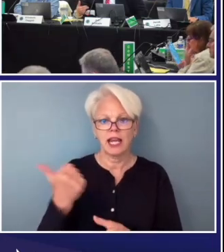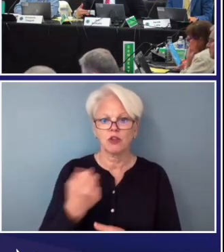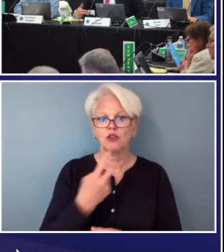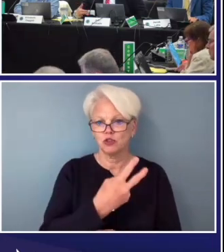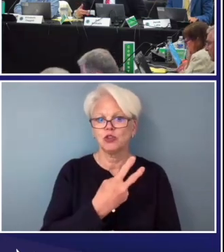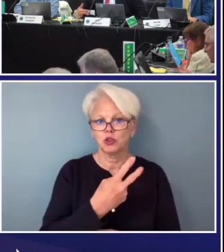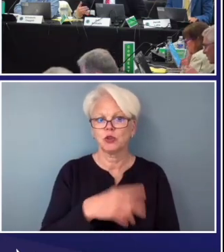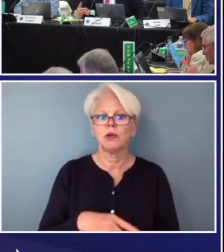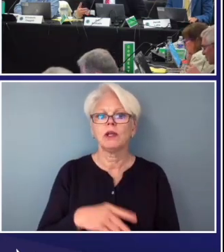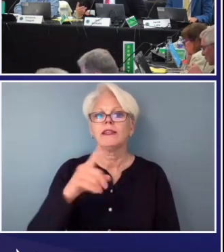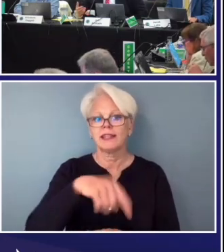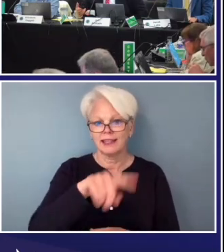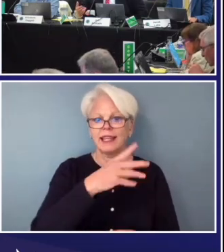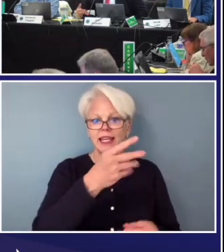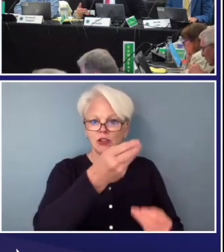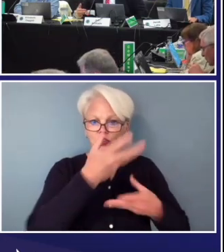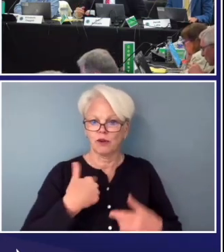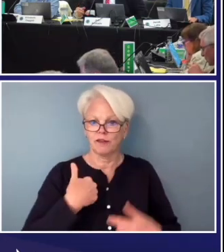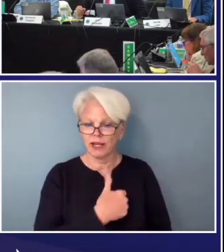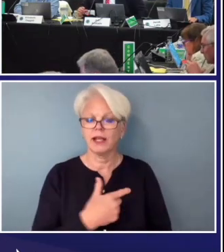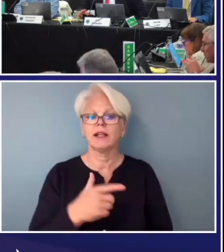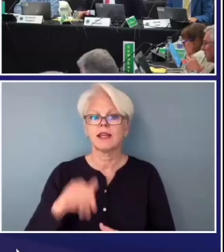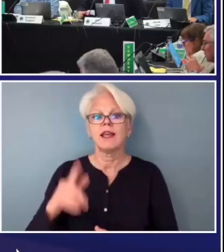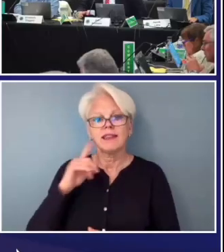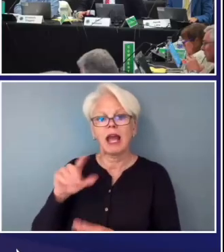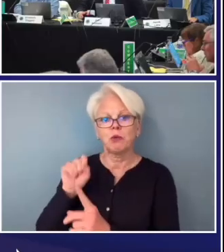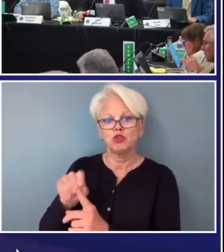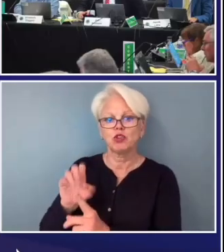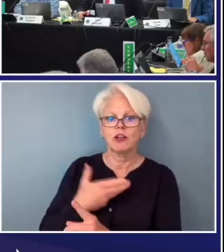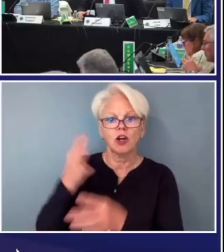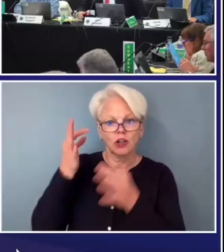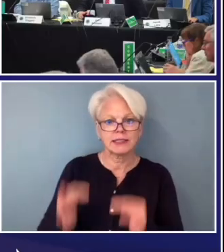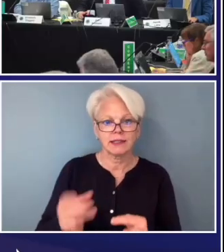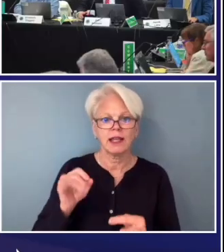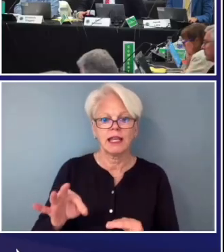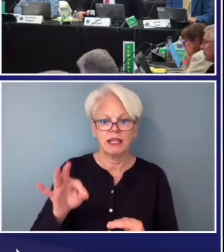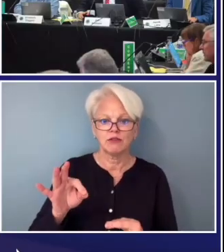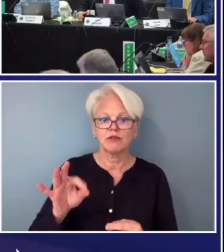us, and then that would trigger our decision whether or not we needed financial protection or not.